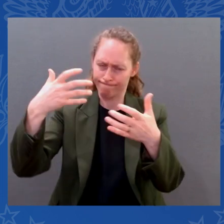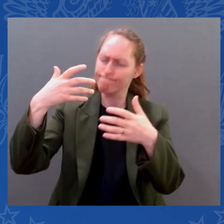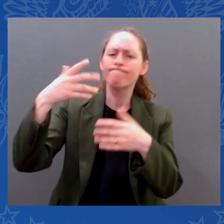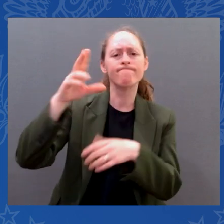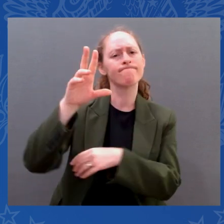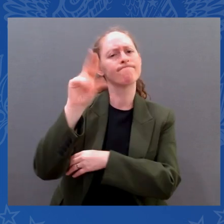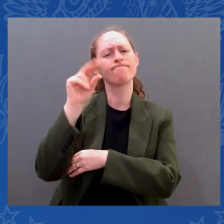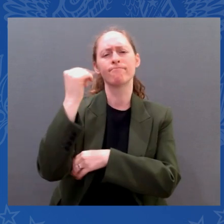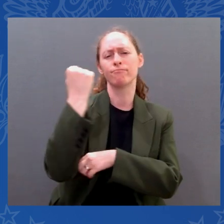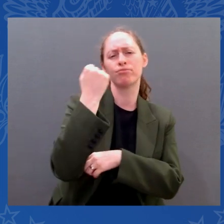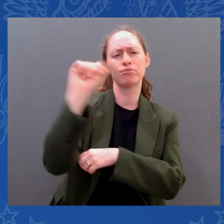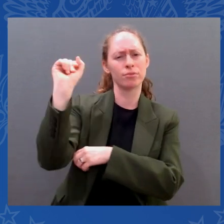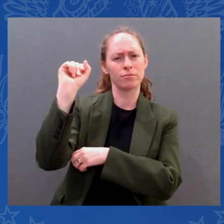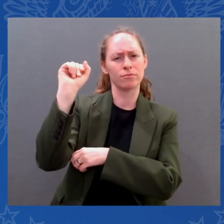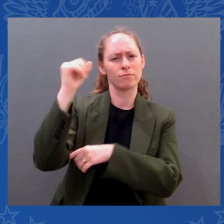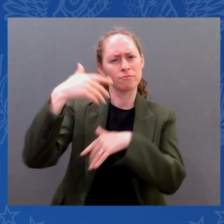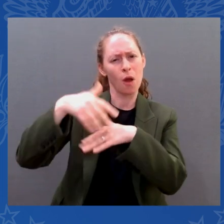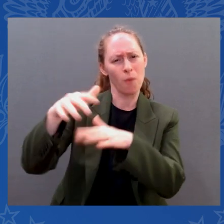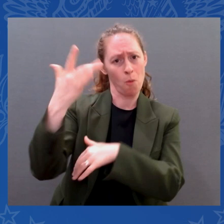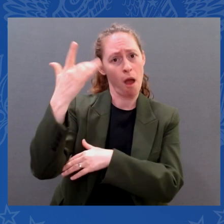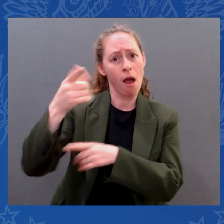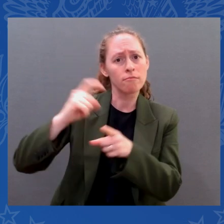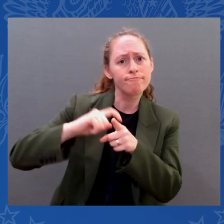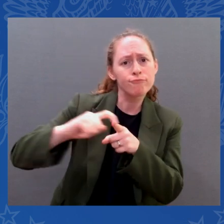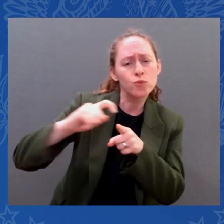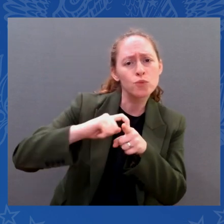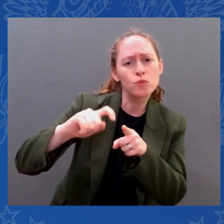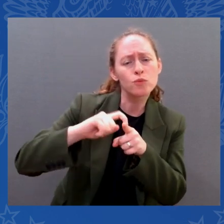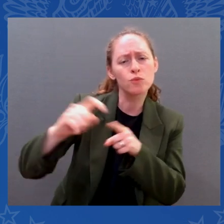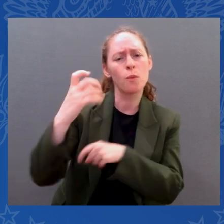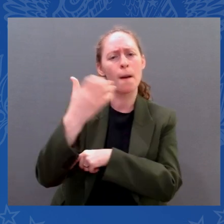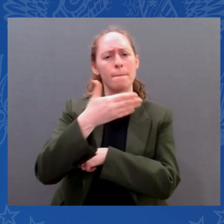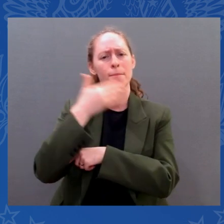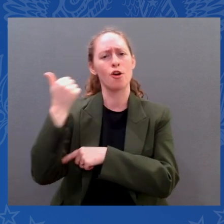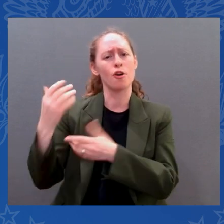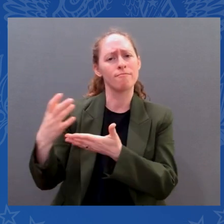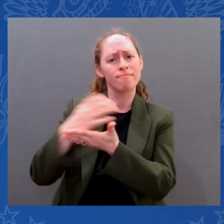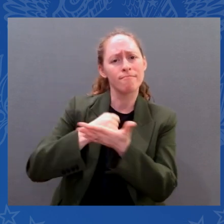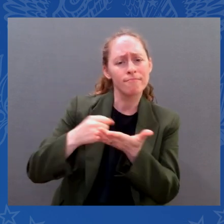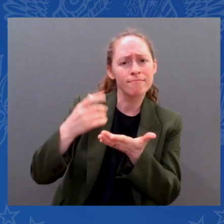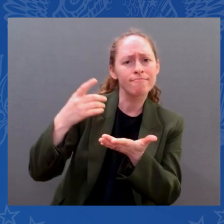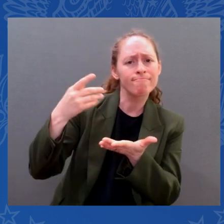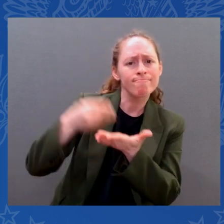This is also a story about some of our country's darkest moments: